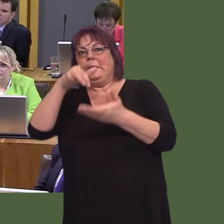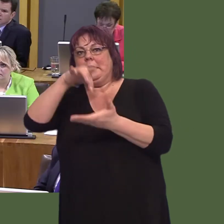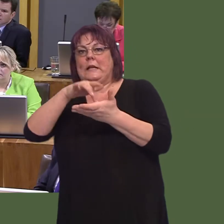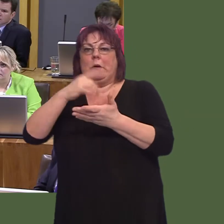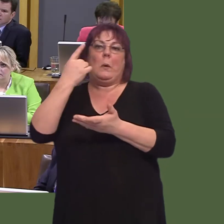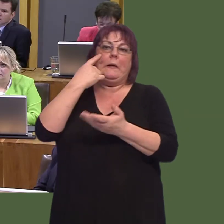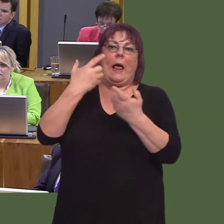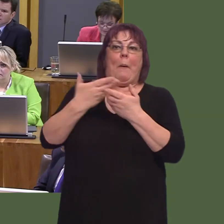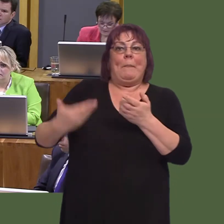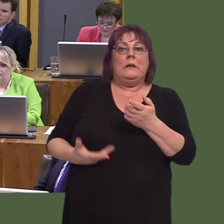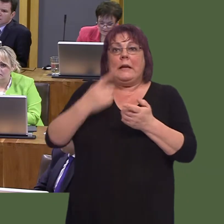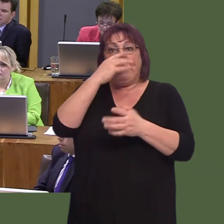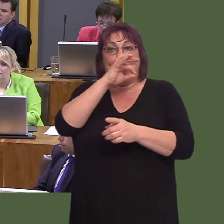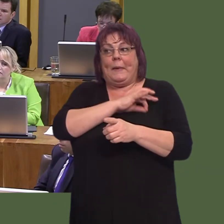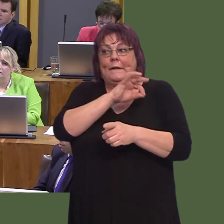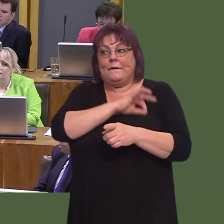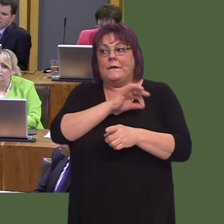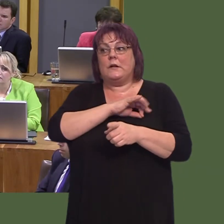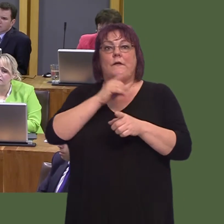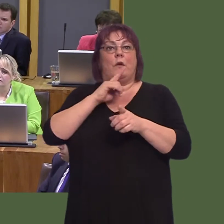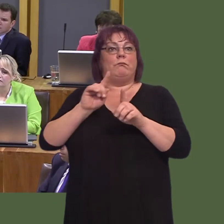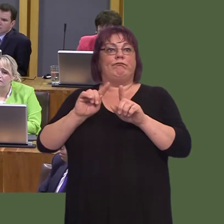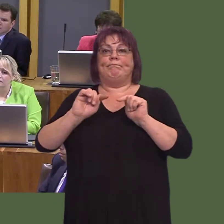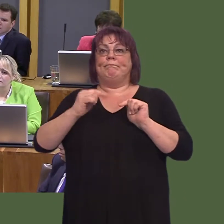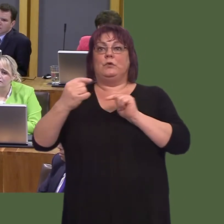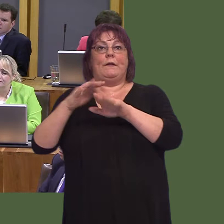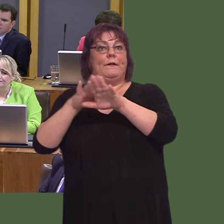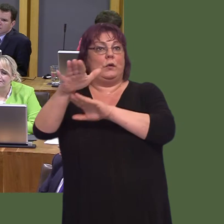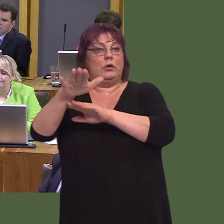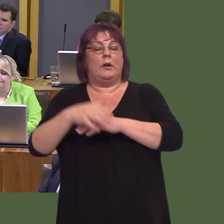to see how businesses can benefit from the challenges of the future, meet those challenges,